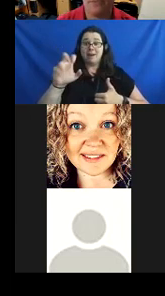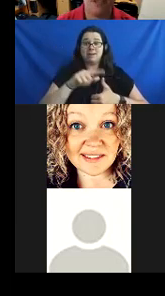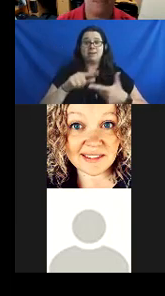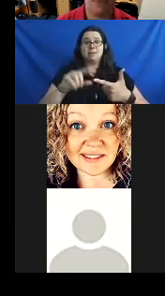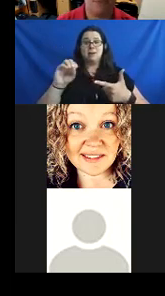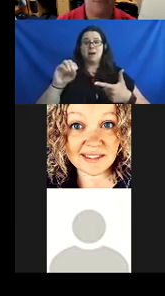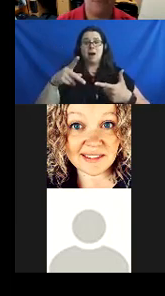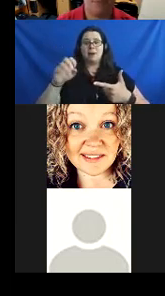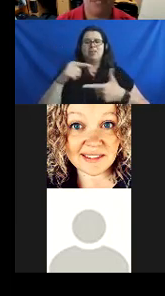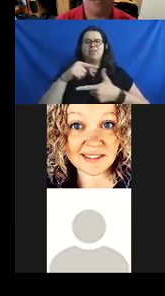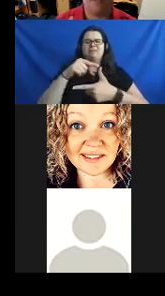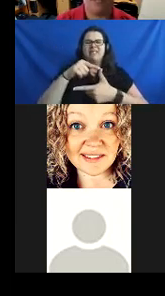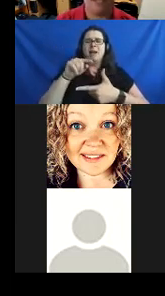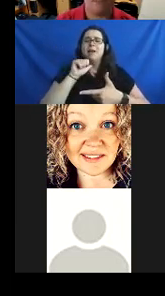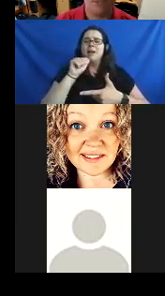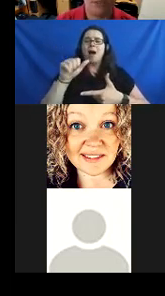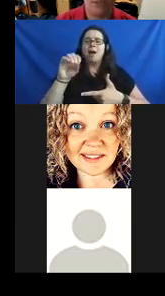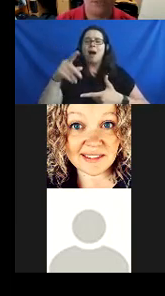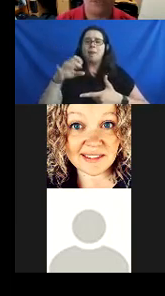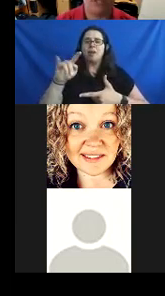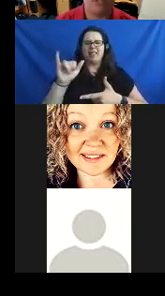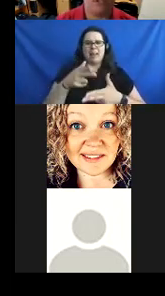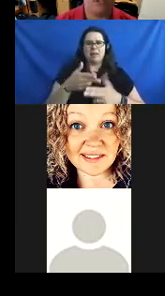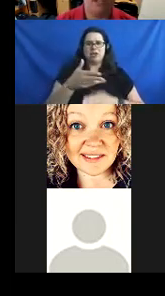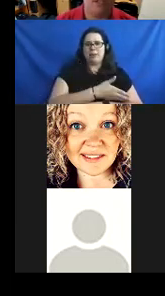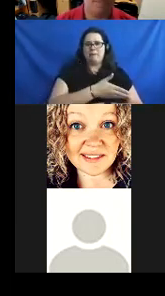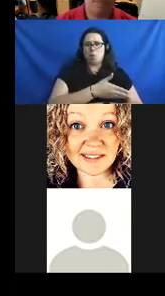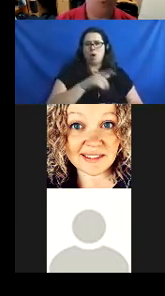NONOPTICAL DEVICES IS WHAT I MENTIONED EARLIER, LARGE